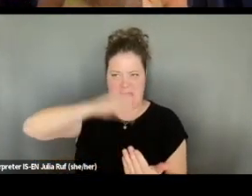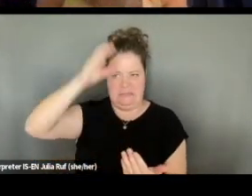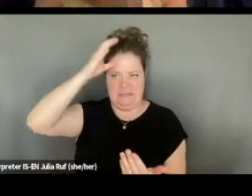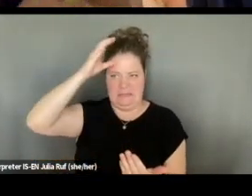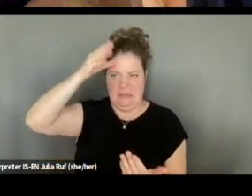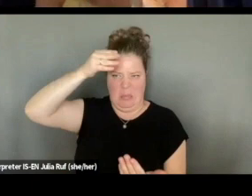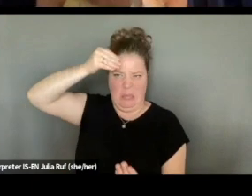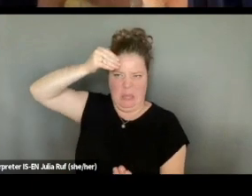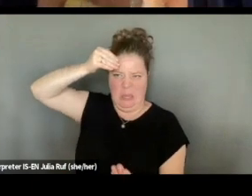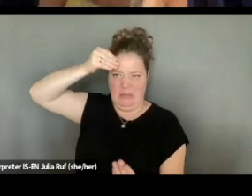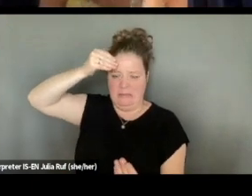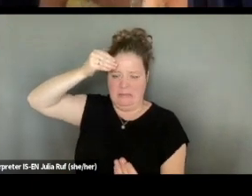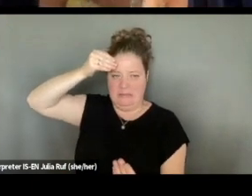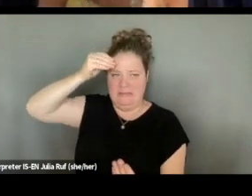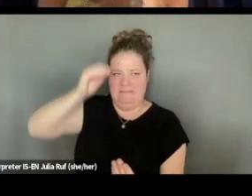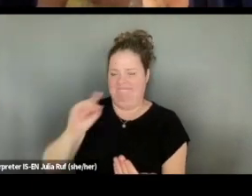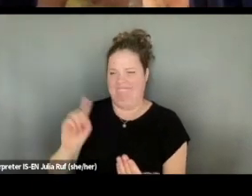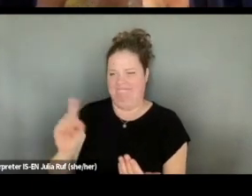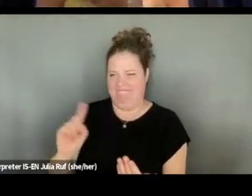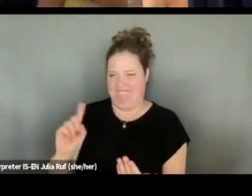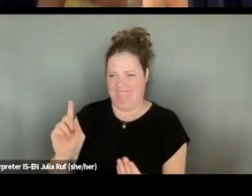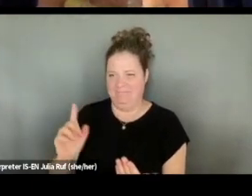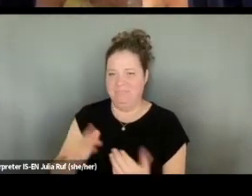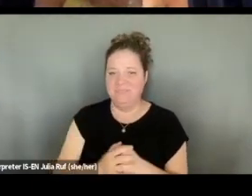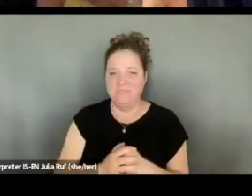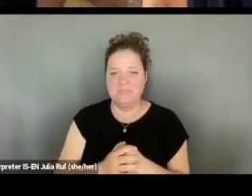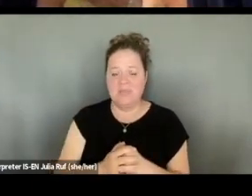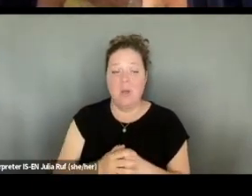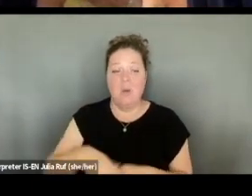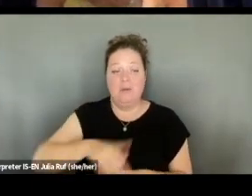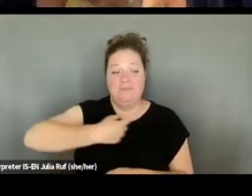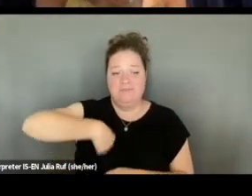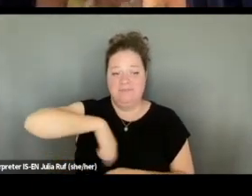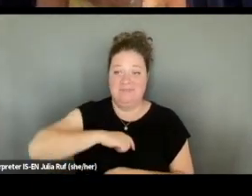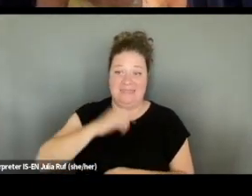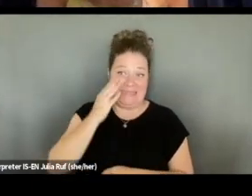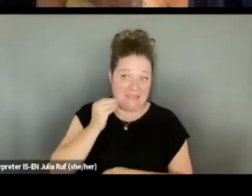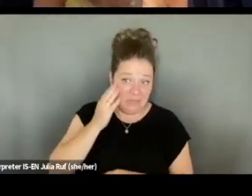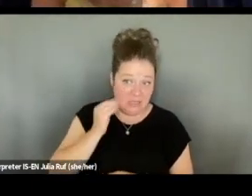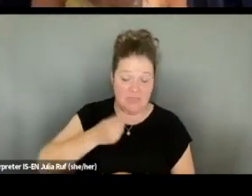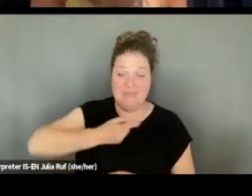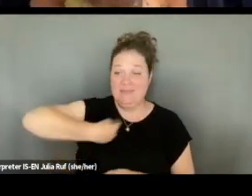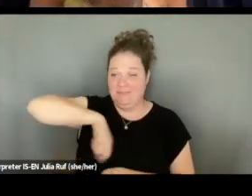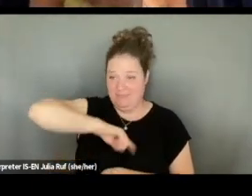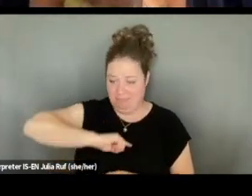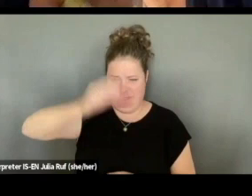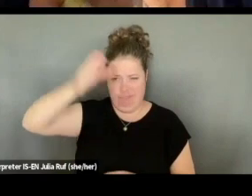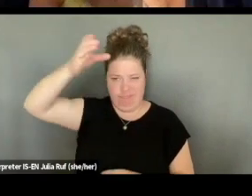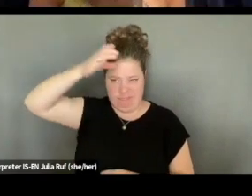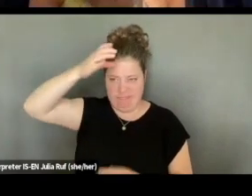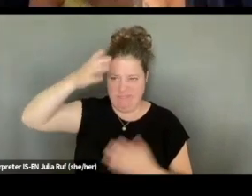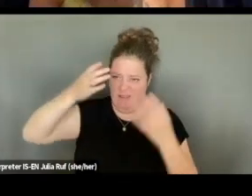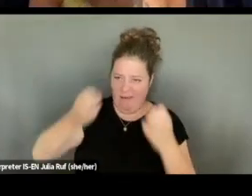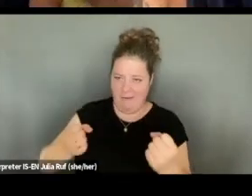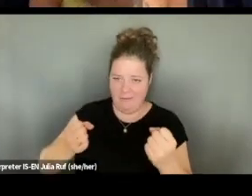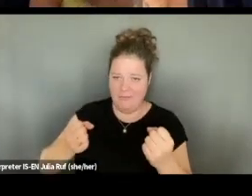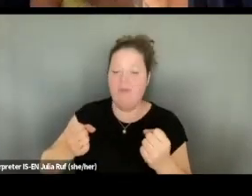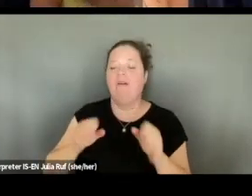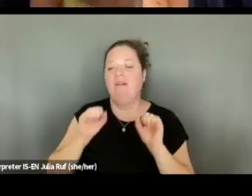another business, but we don't do that. We only write proposals if we, our experience and our knowledge can be part of help solving